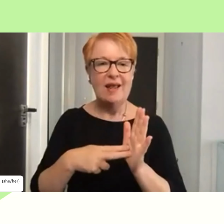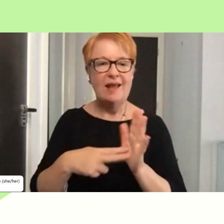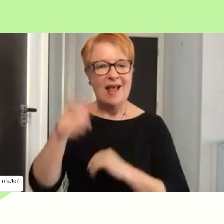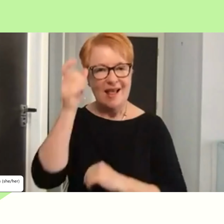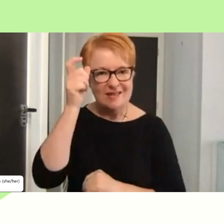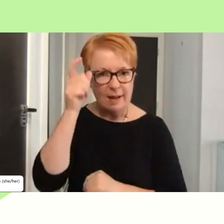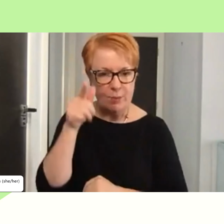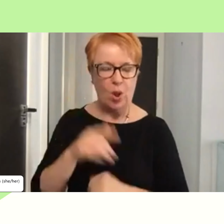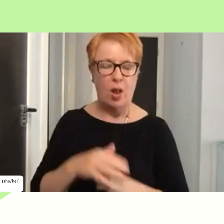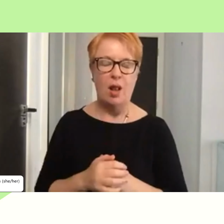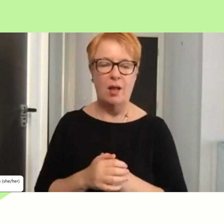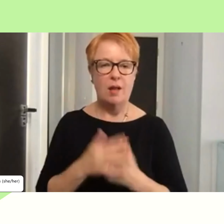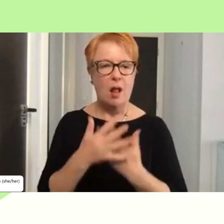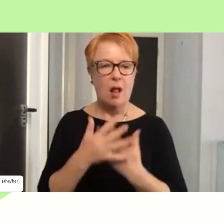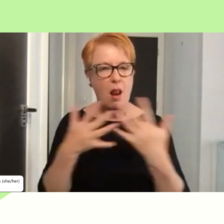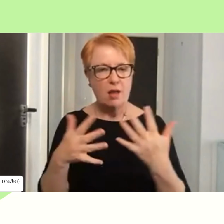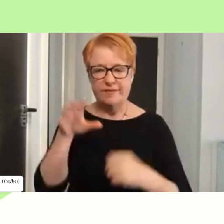projects/commissioned projects.